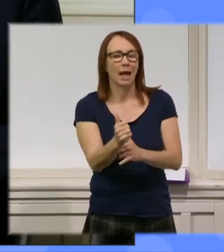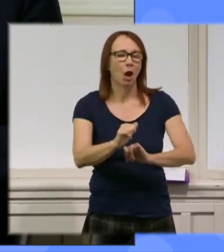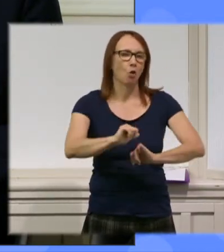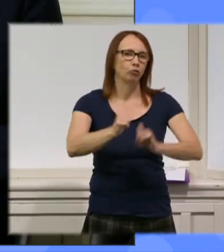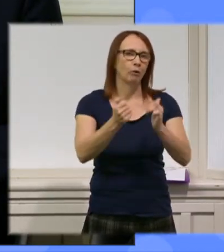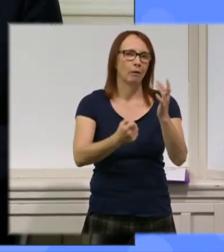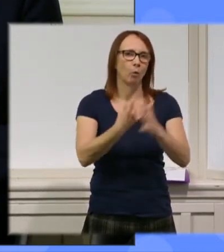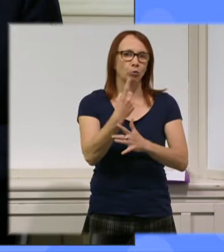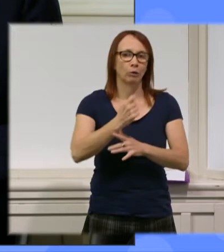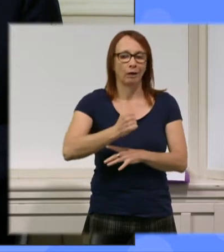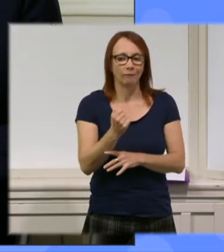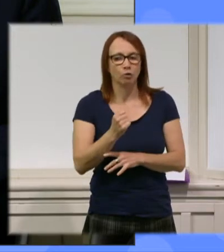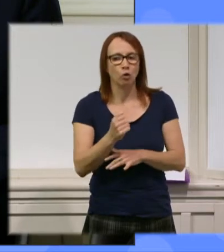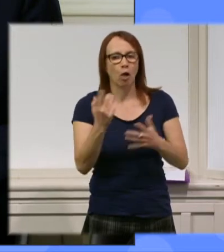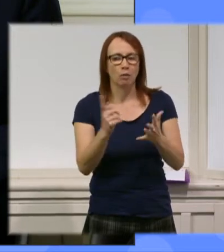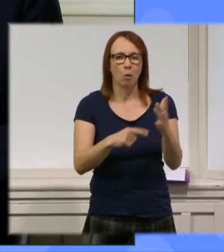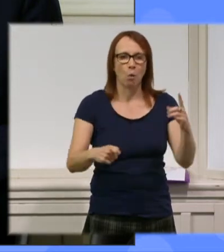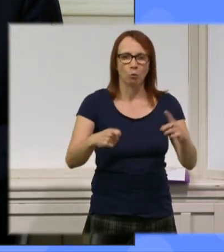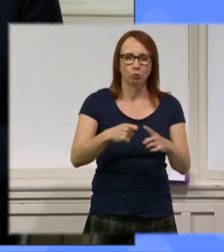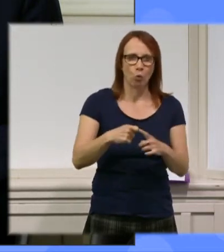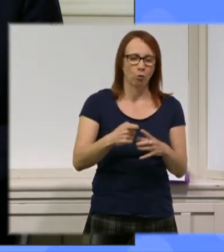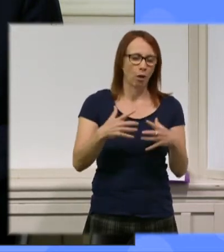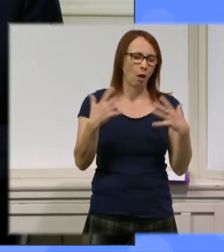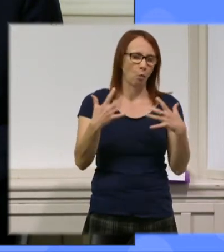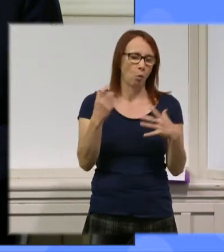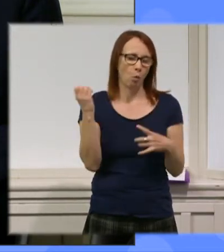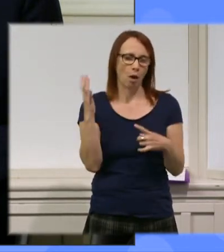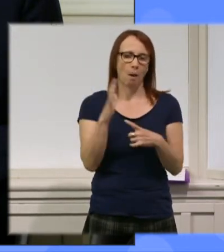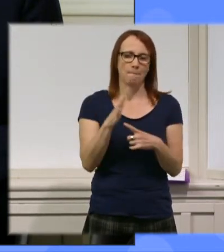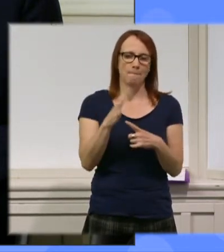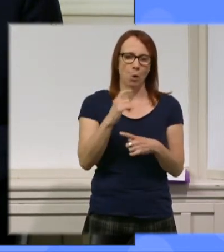for the United kaitland to play a vital role or to continue to play a vital role